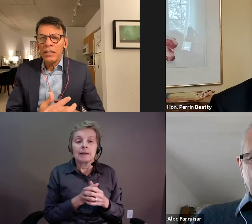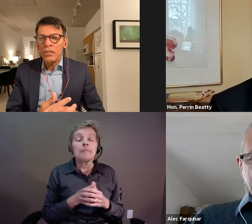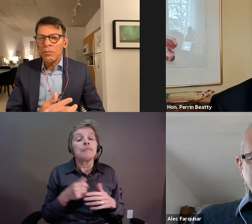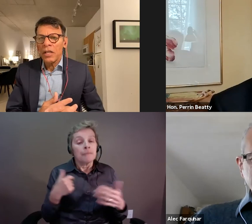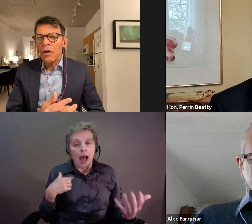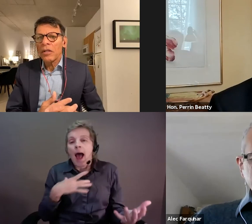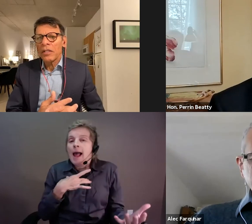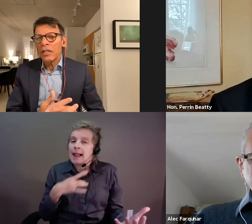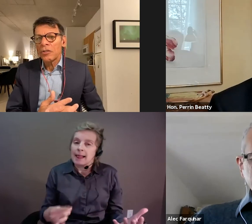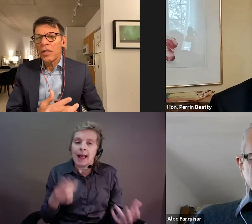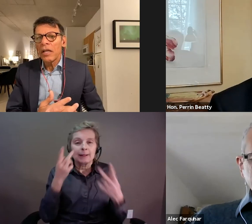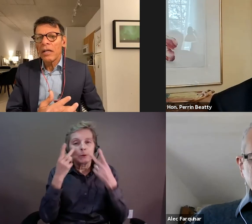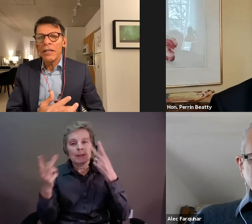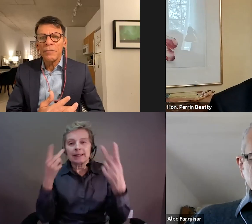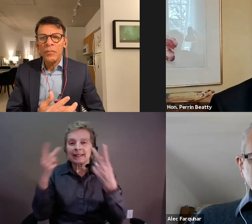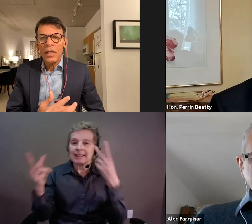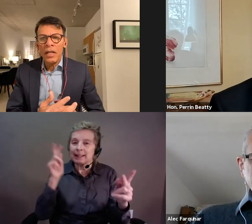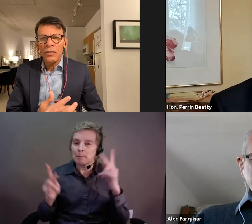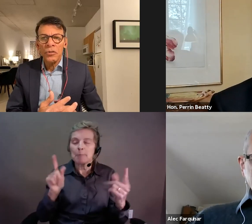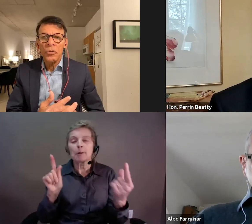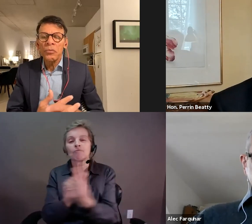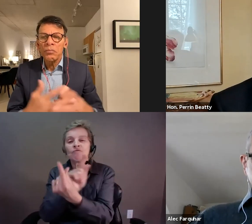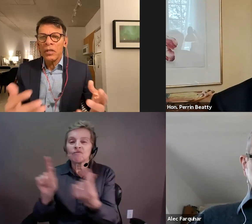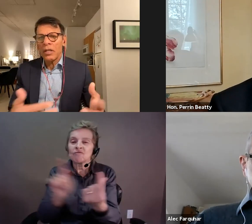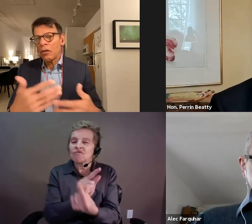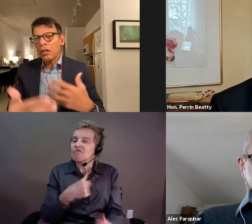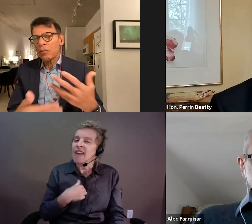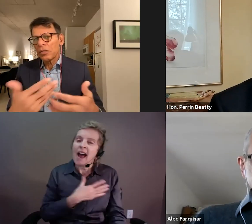do something about it that is unique. I like to look at a person